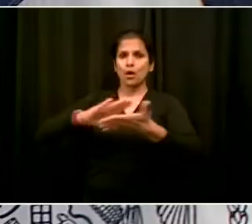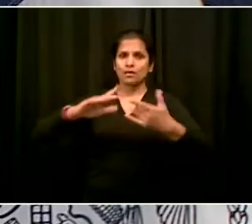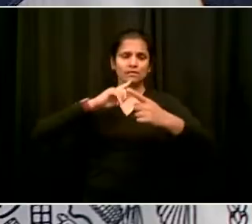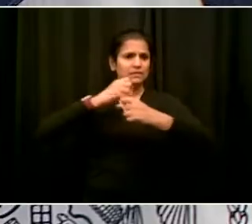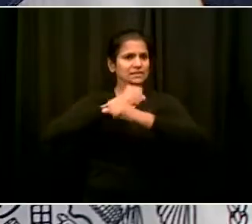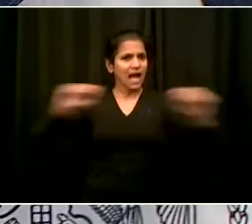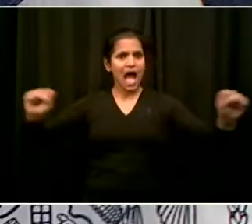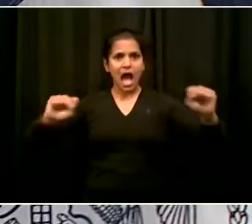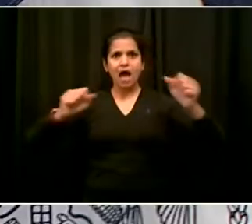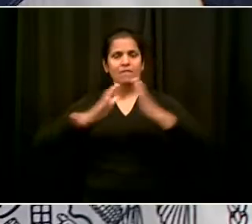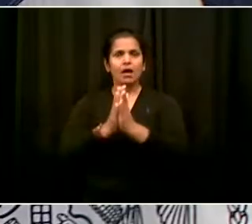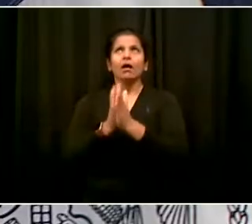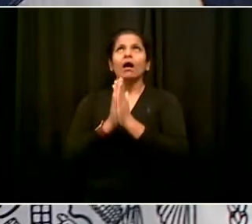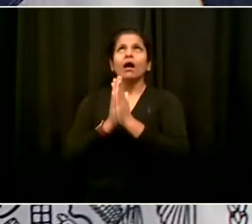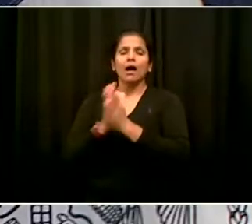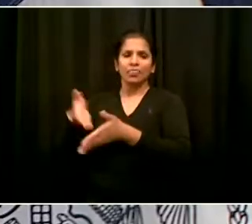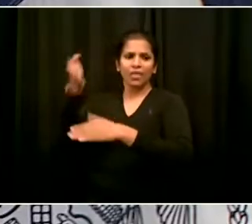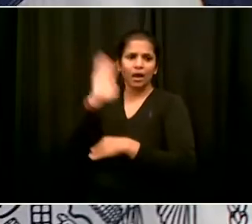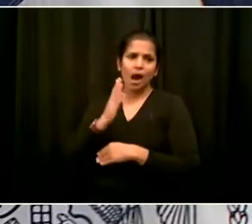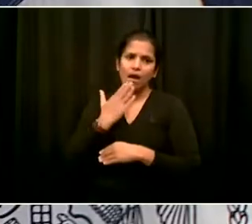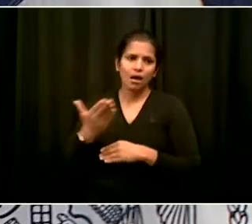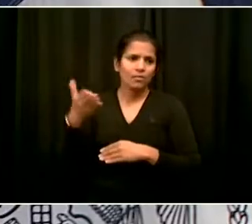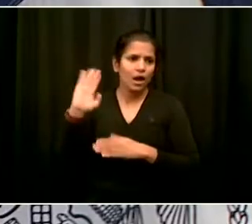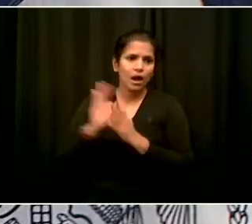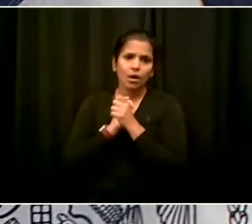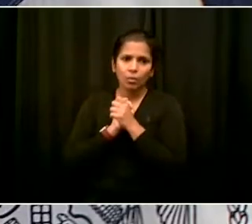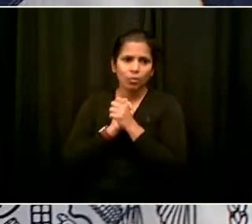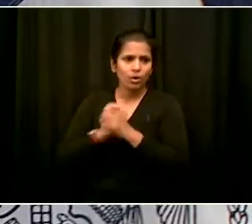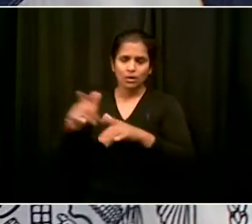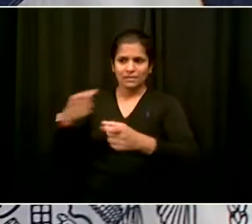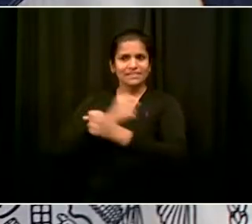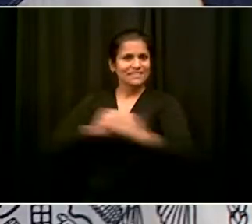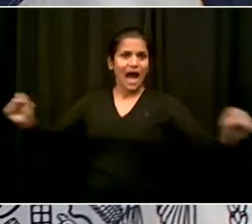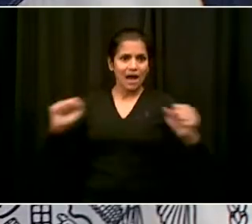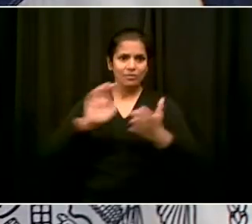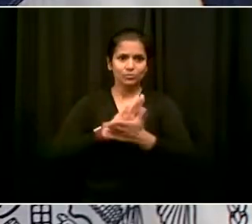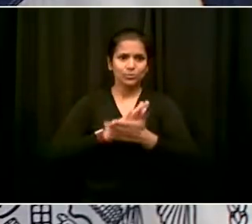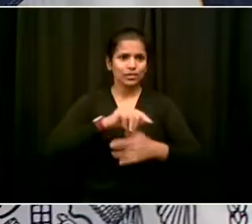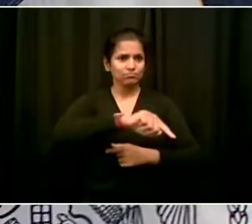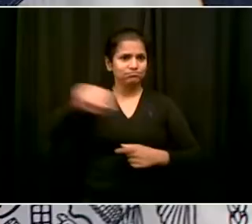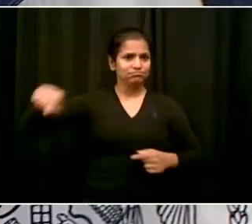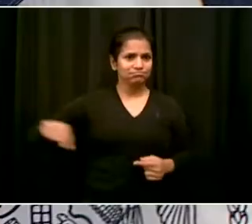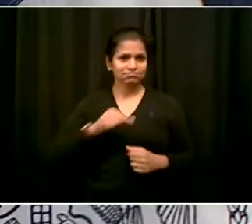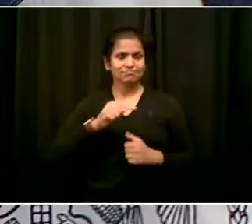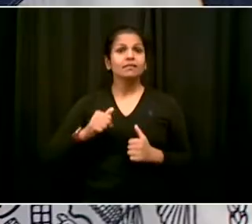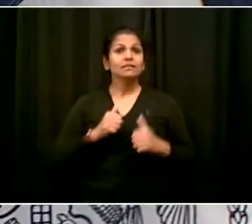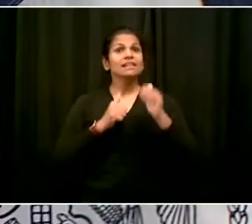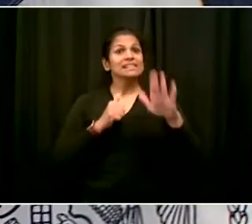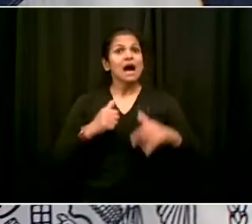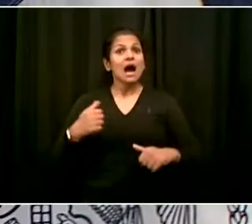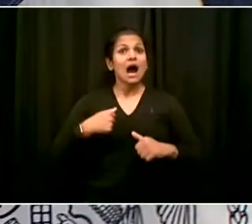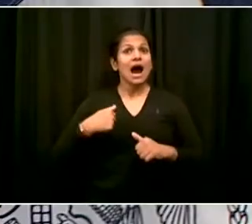KNOW OUR SCHOOLS ARE TREMENNUSDOLY SAFE, THAT HAS BEEN PROVEN. EDUCATORS THAT HAVE E E-PR EXEXTIISNNG CONDITIONS WILL